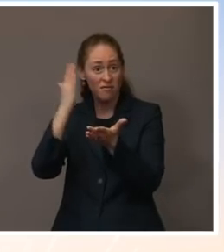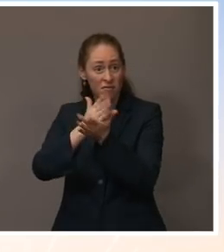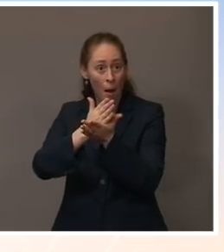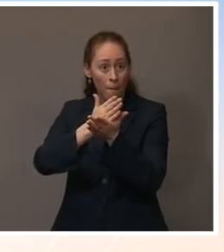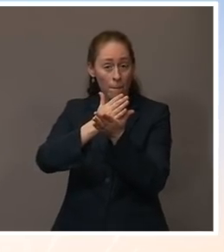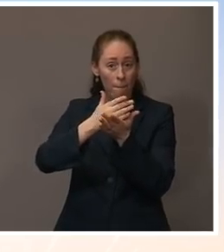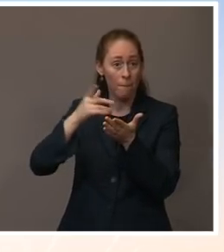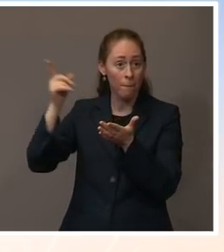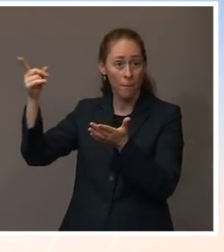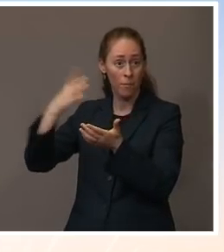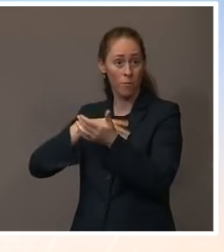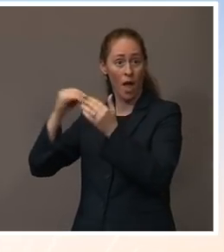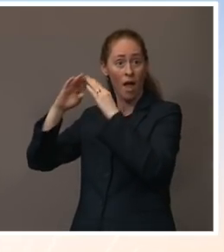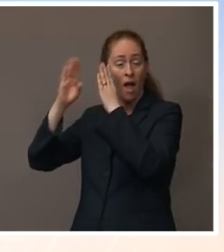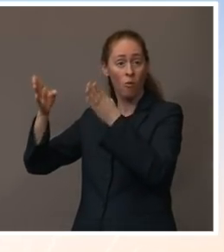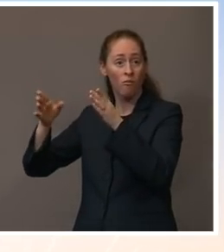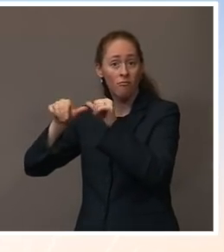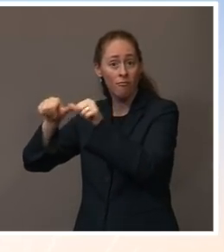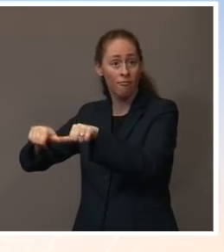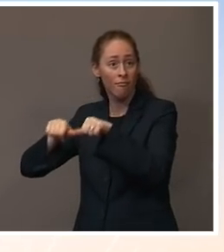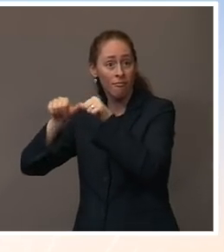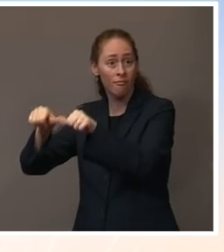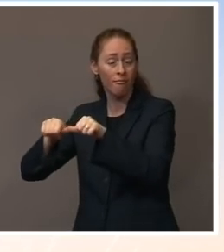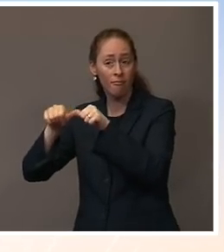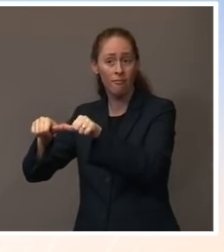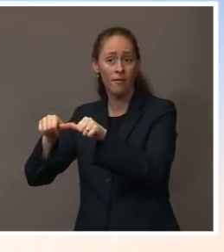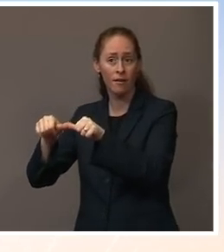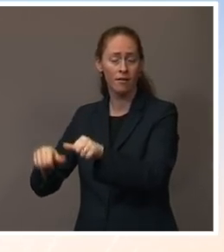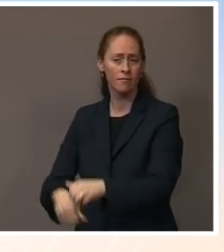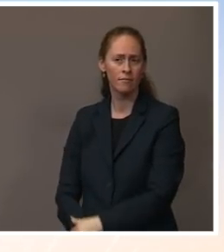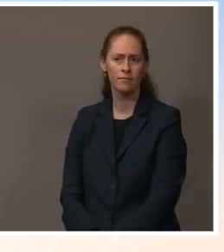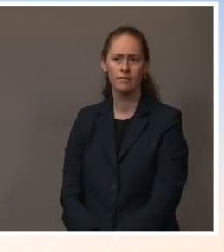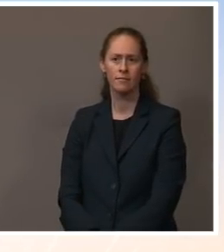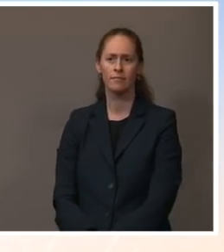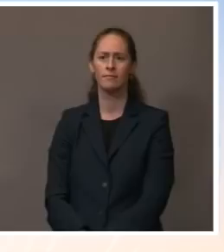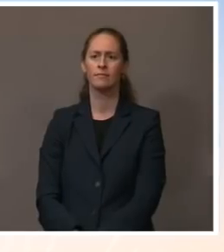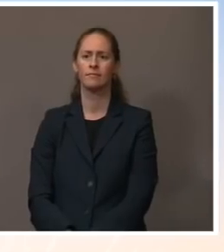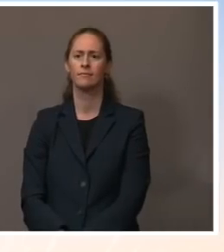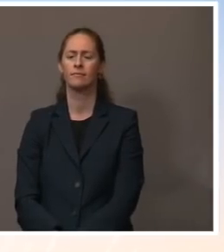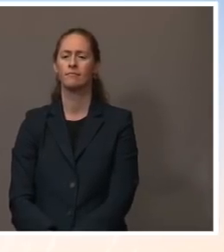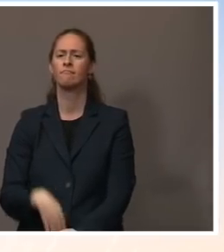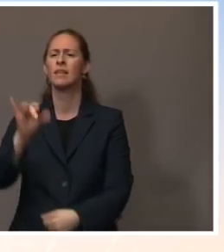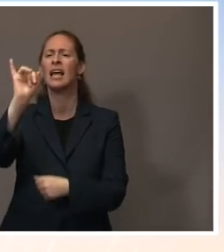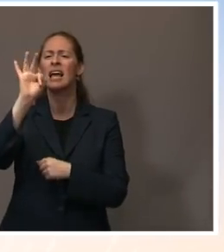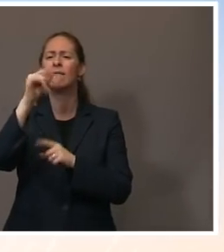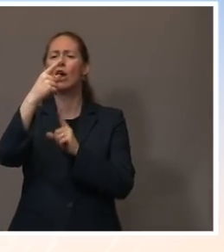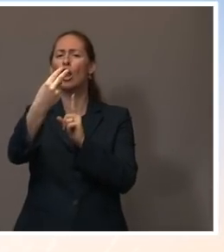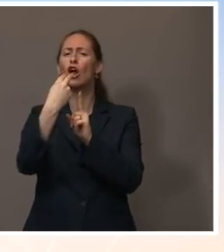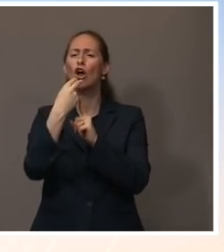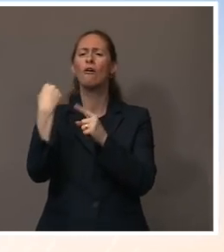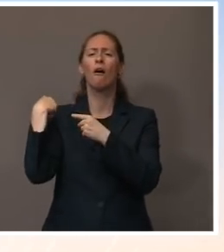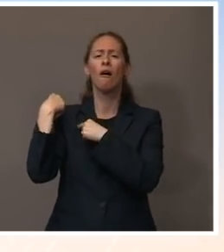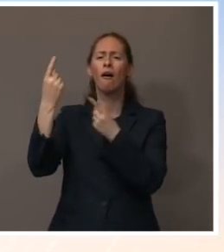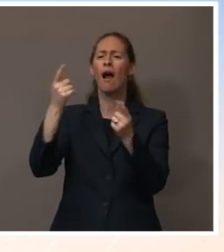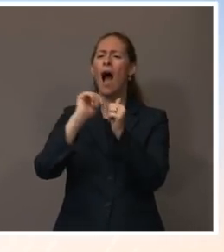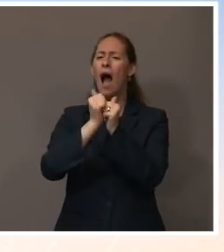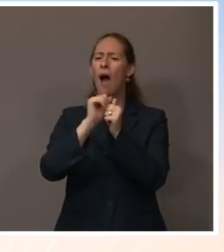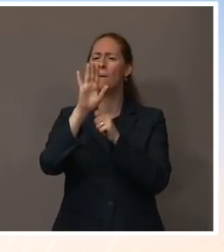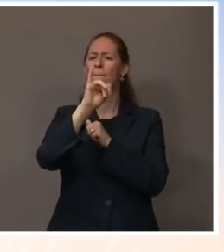if we just go to our episode of "How a Bill Becomes a Law," there's a budget reconciliation process led by the budget chairman; it's proceeding.